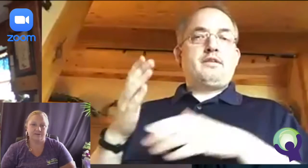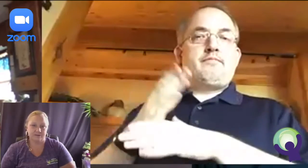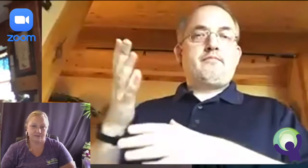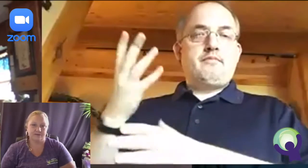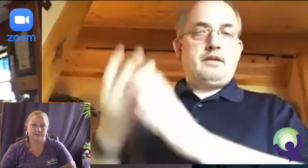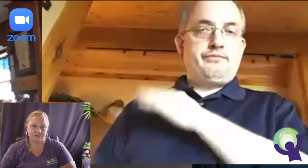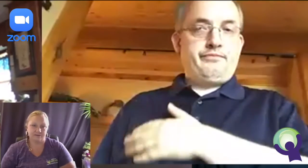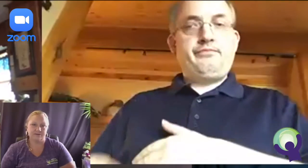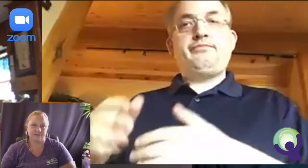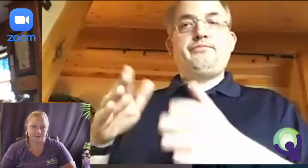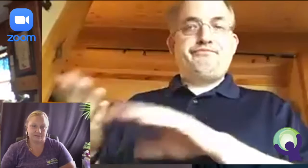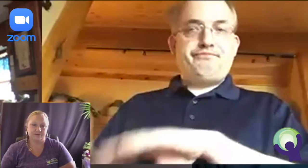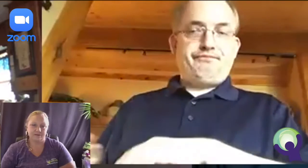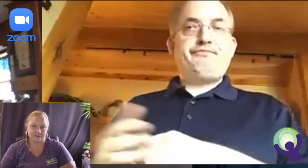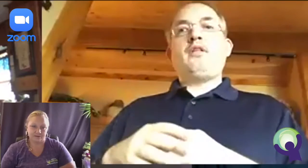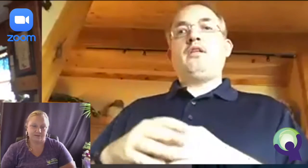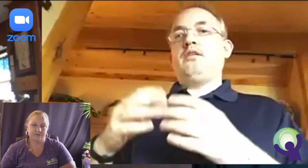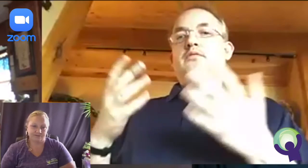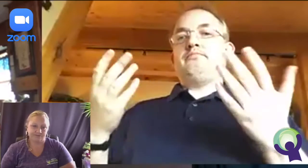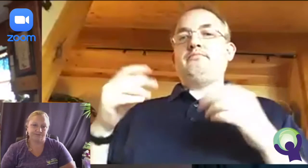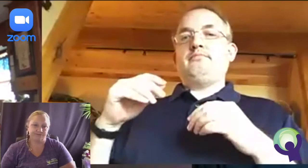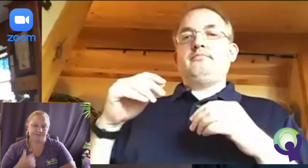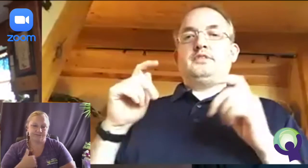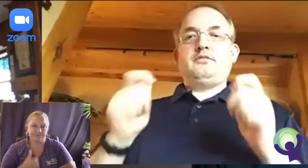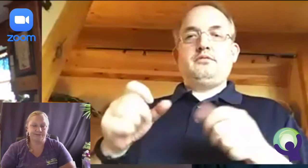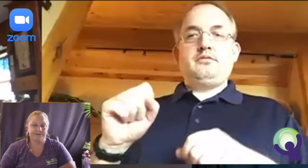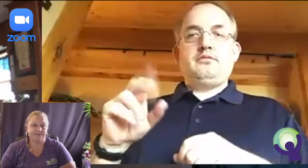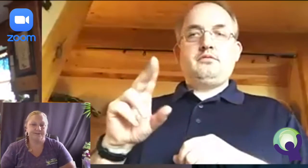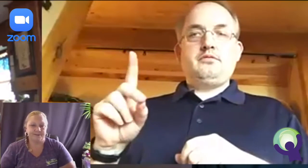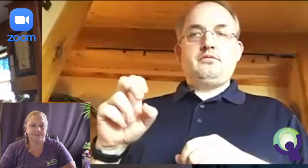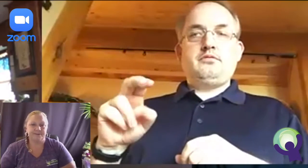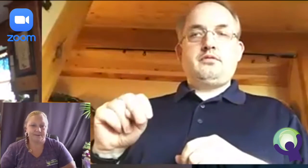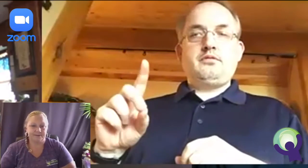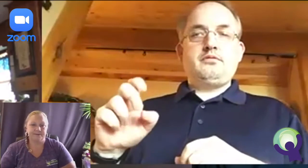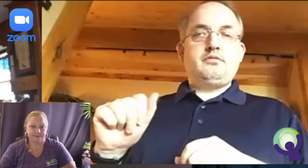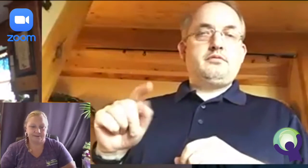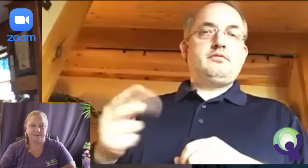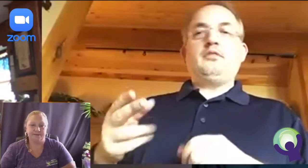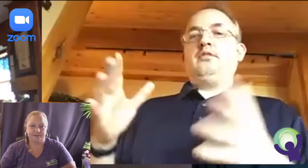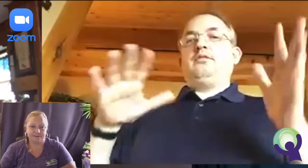It's really thrown me for three months. I had ...my life partner passed away recently. It was